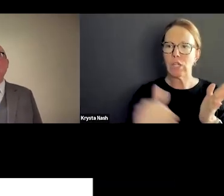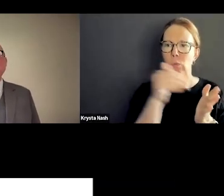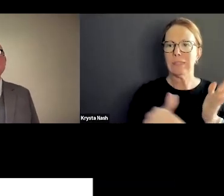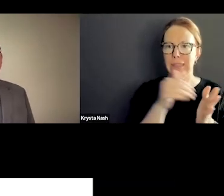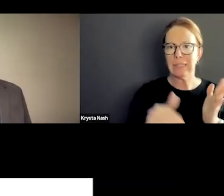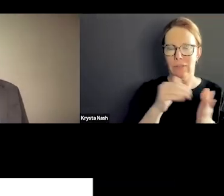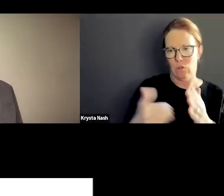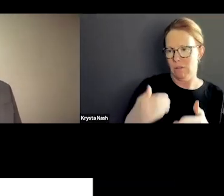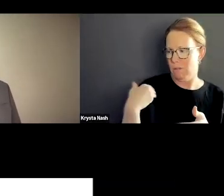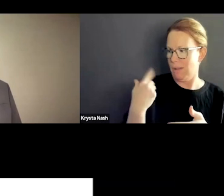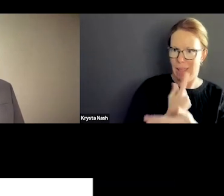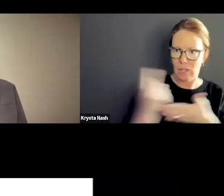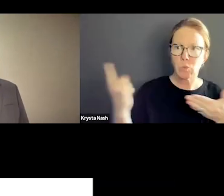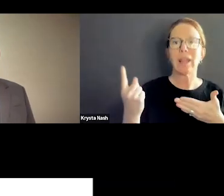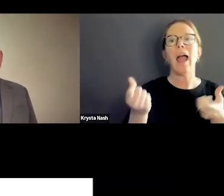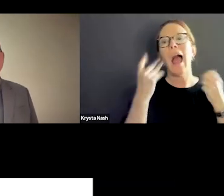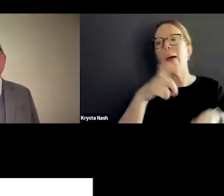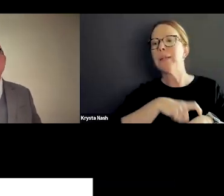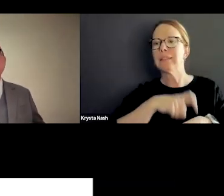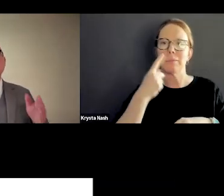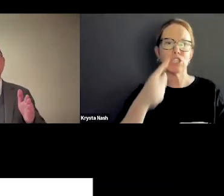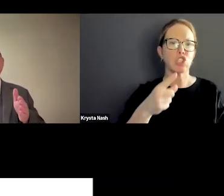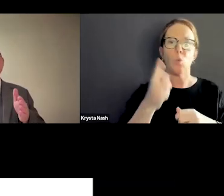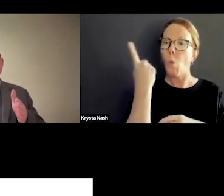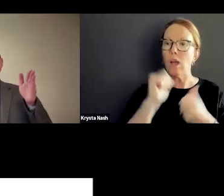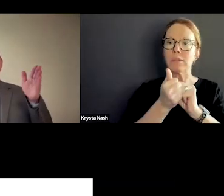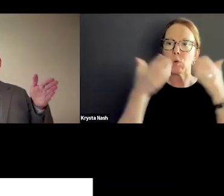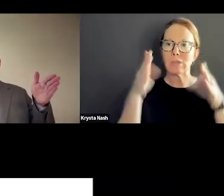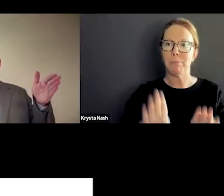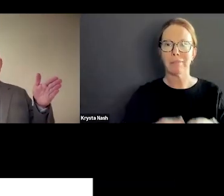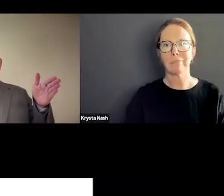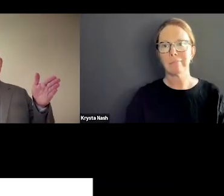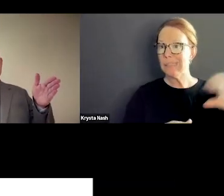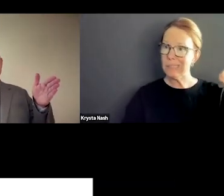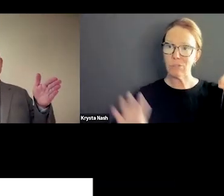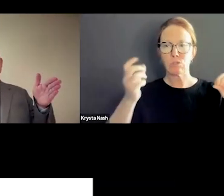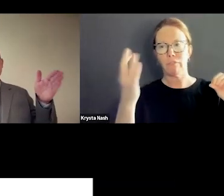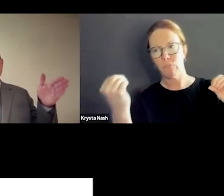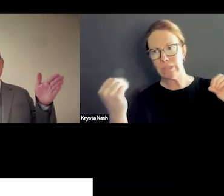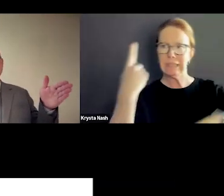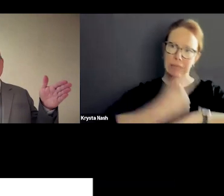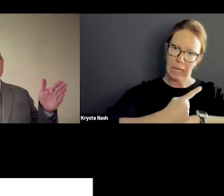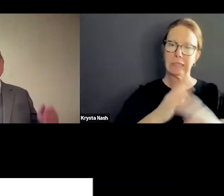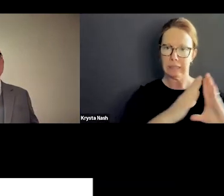How many times did you make at least one sports bet. And they could of course range from 0 to 14 days since that was every two weeks.